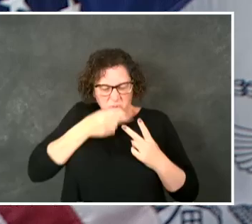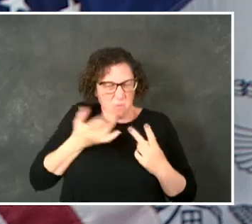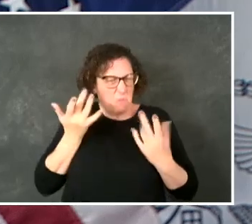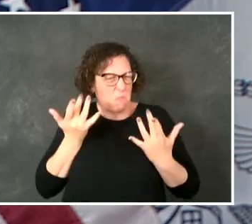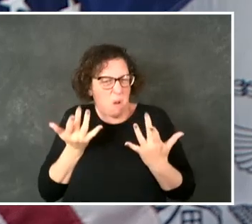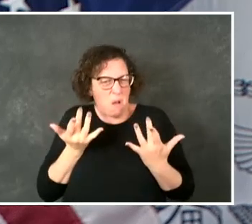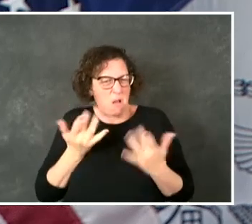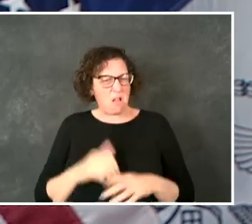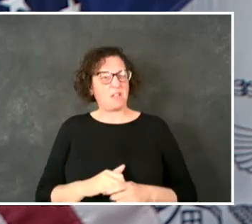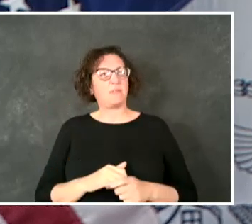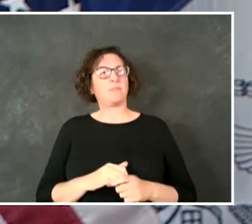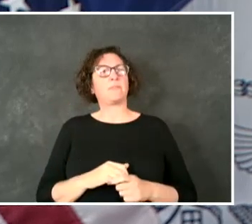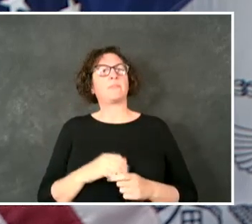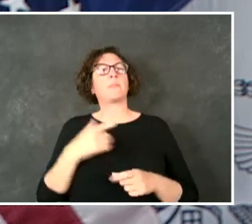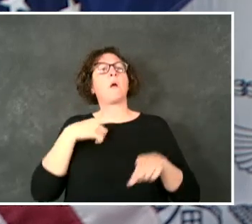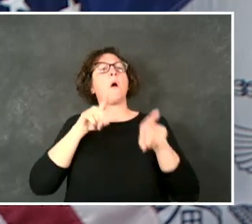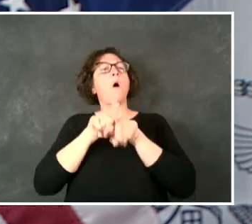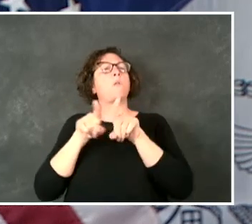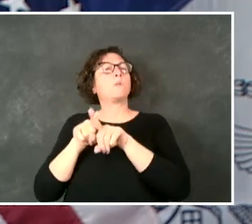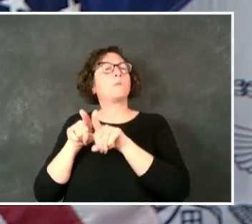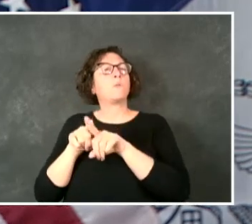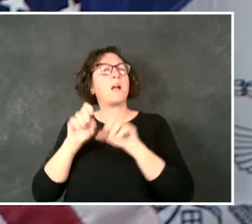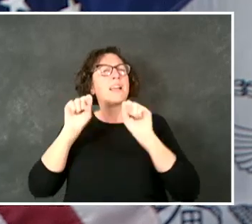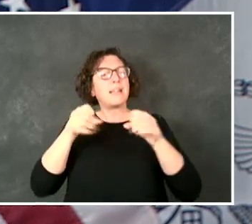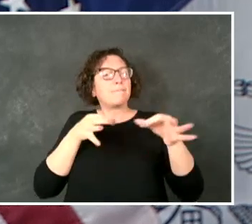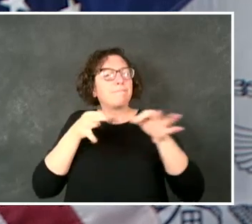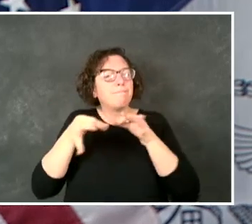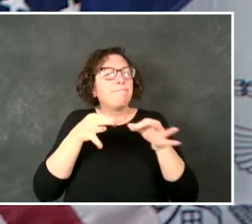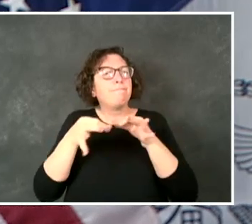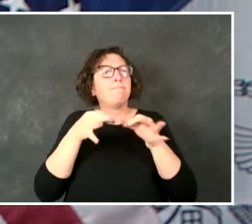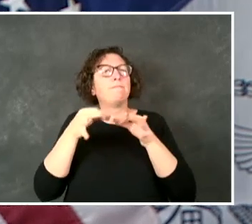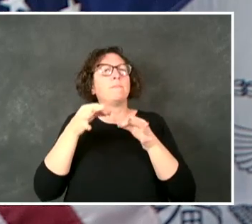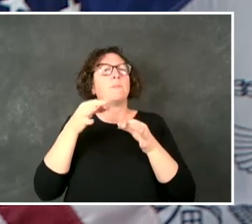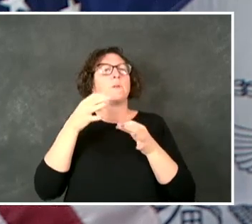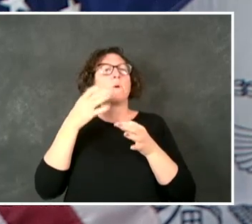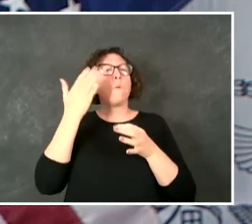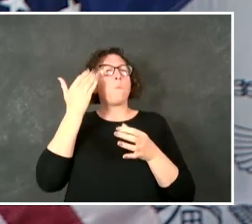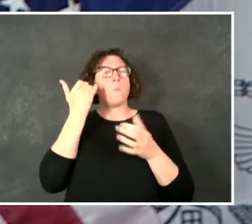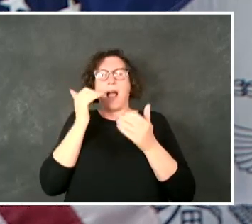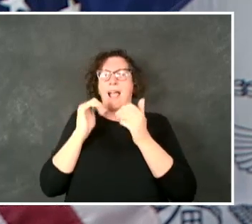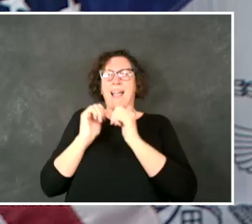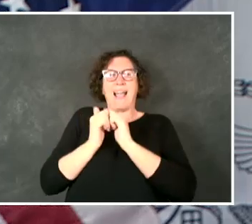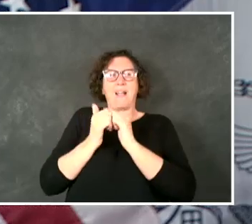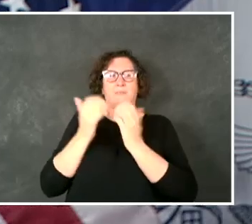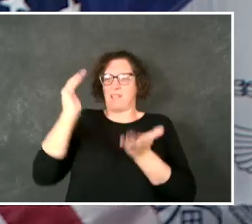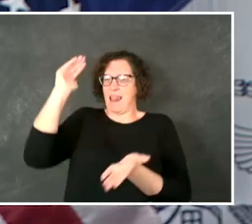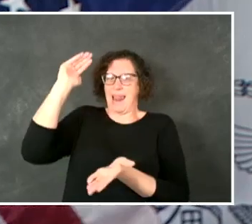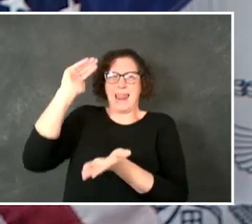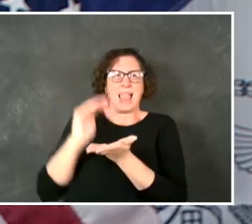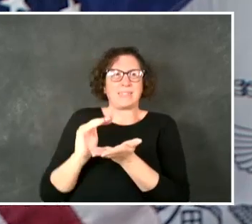ONE NASALLY AND ONE FROM SALIVA